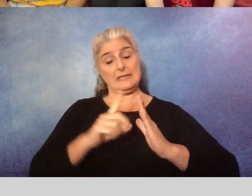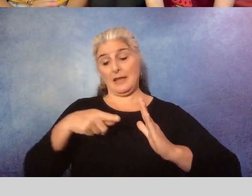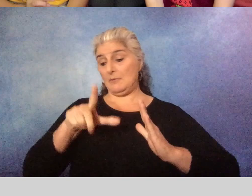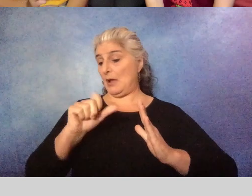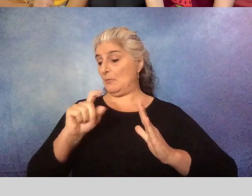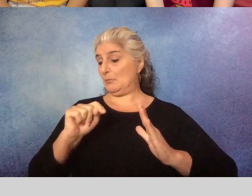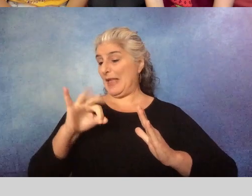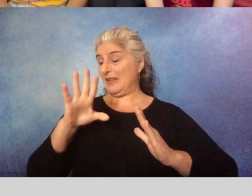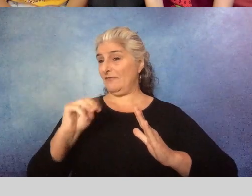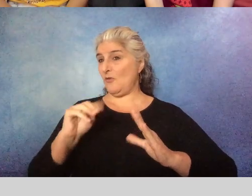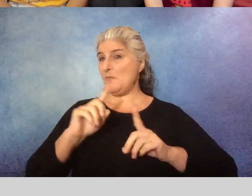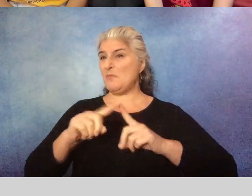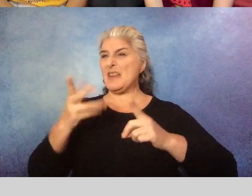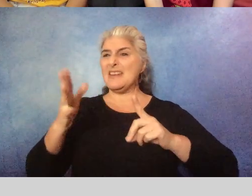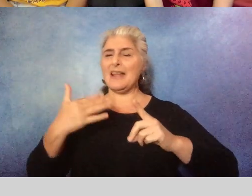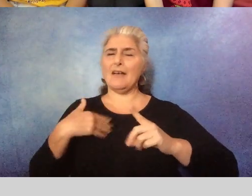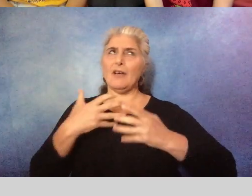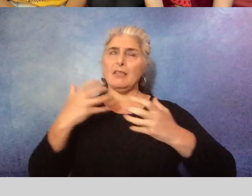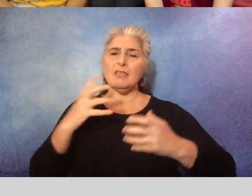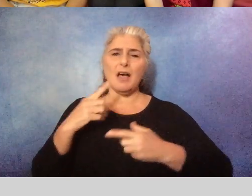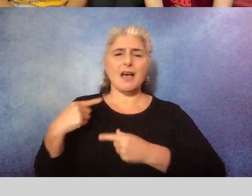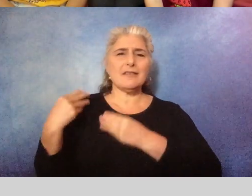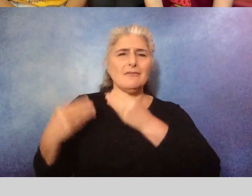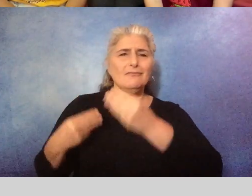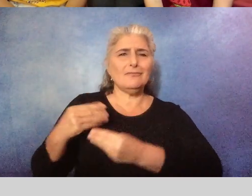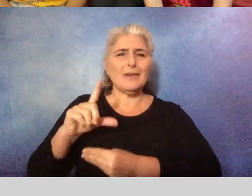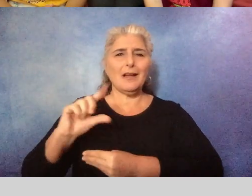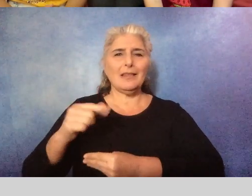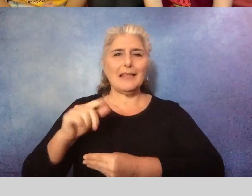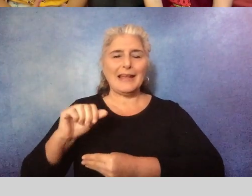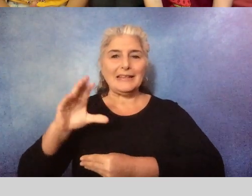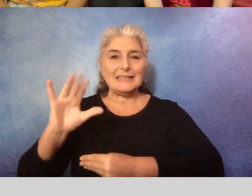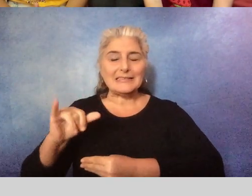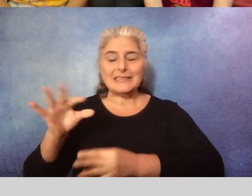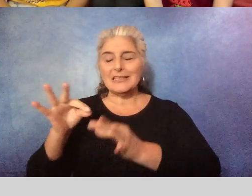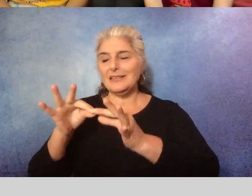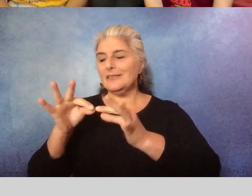with a lot of legacy codes, unclear business rules,